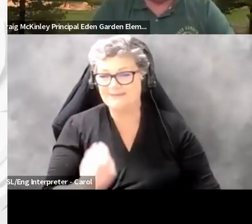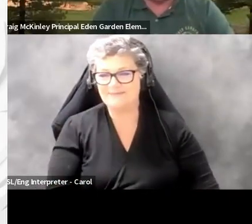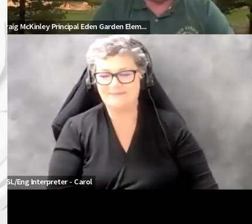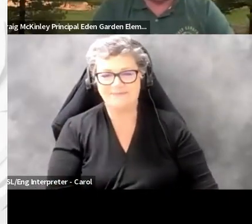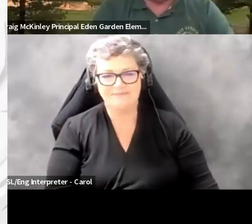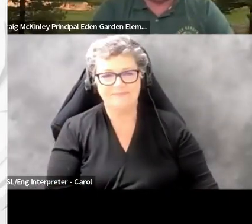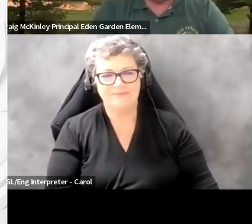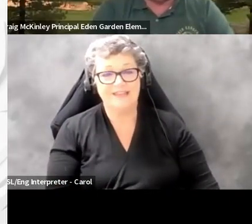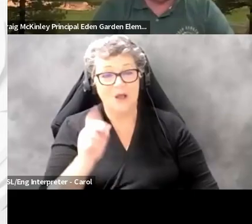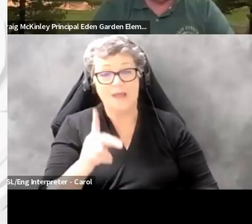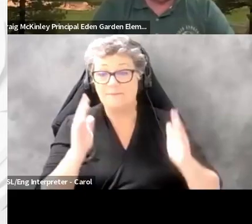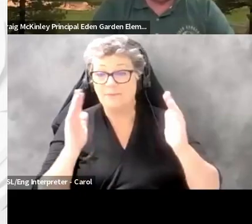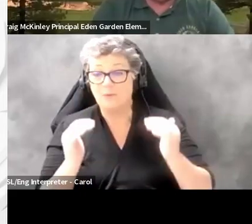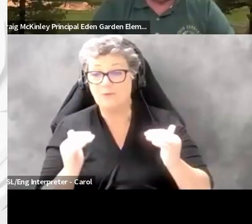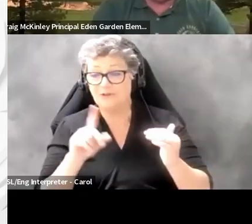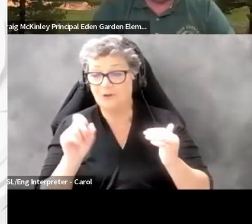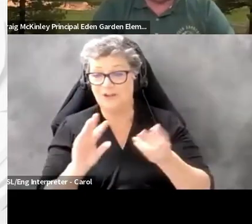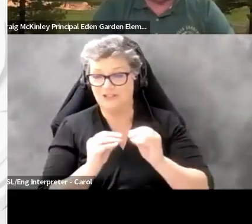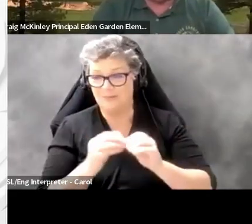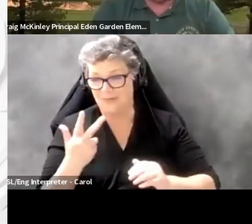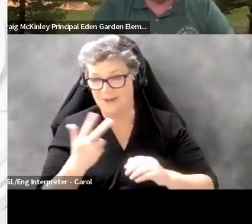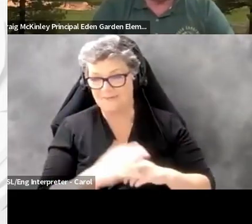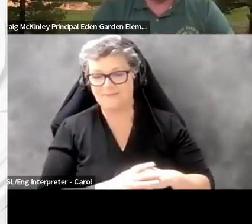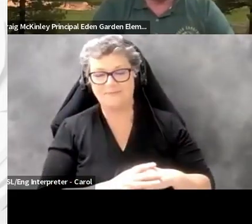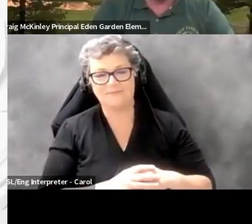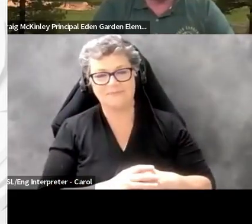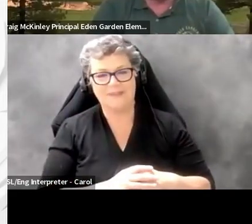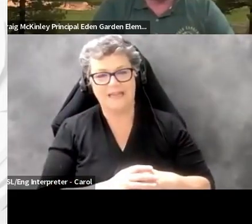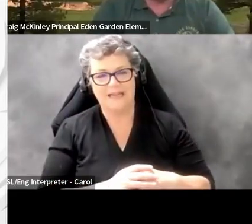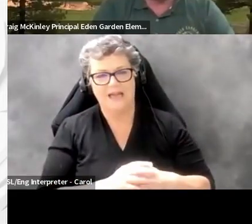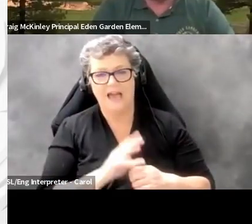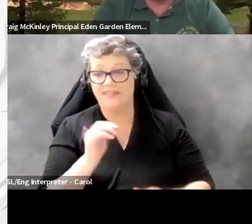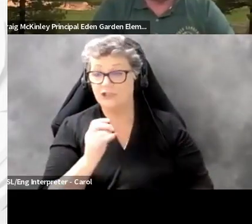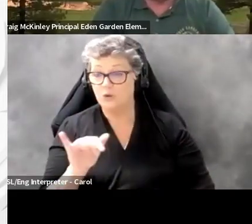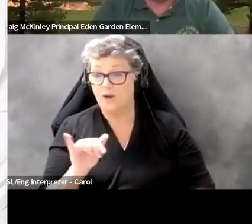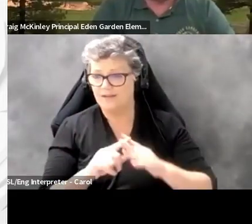right. I'll move to question three and I think Joy I'll start with you on this one.